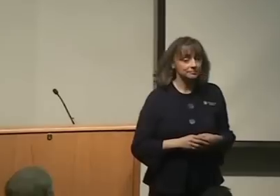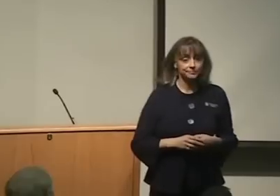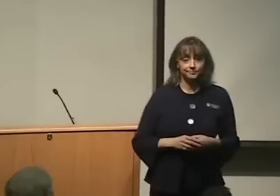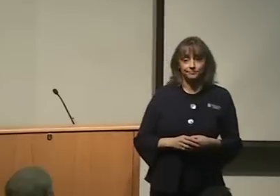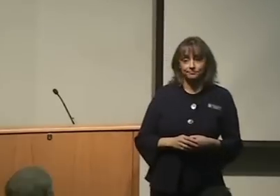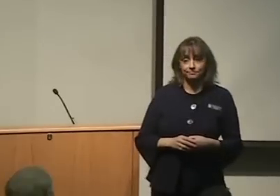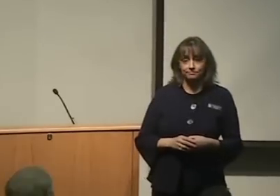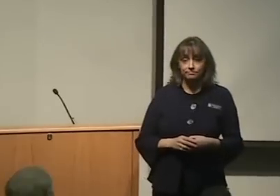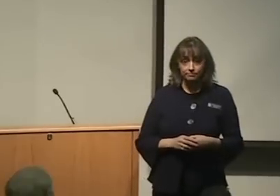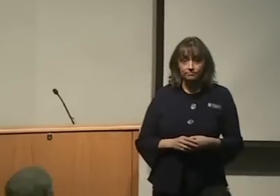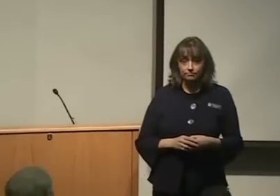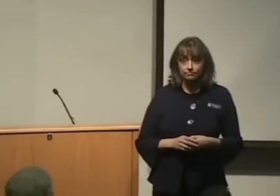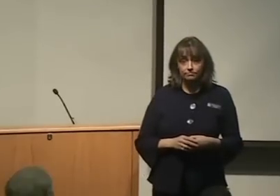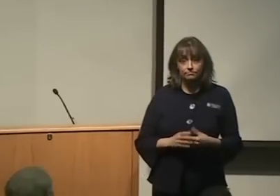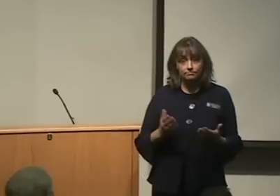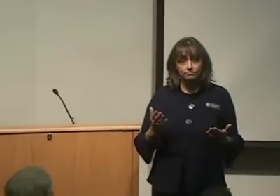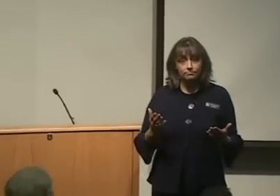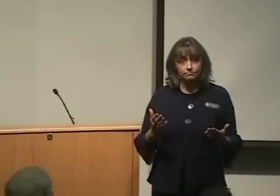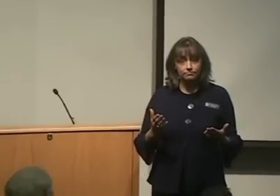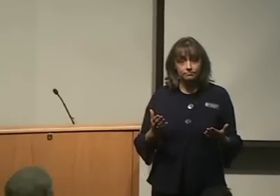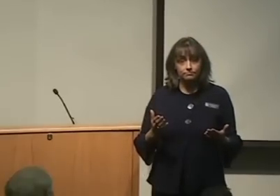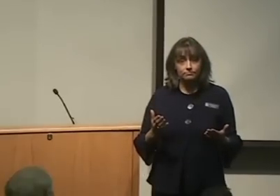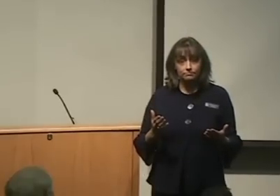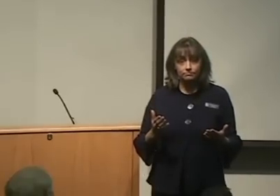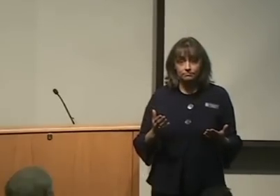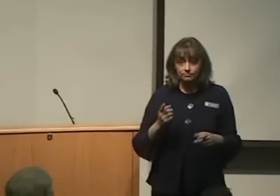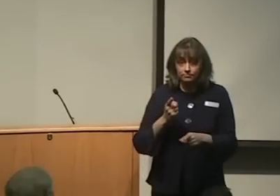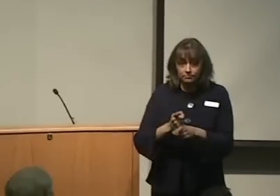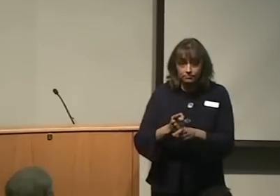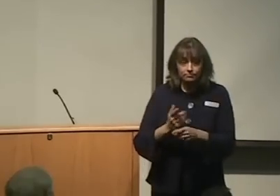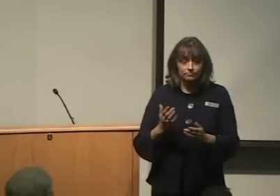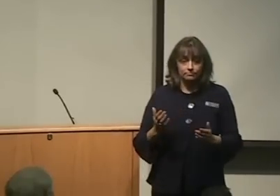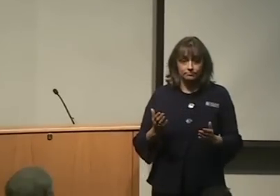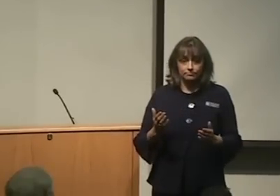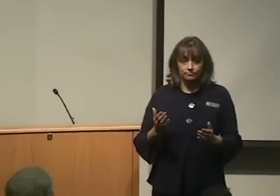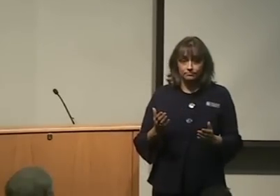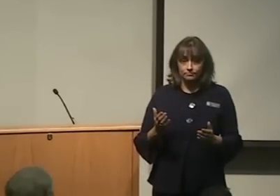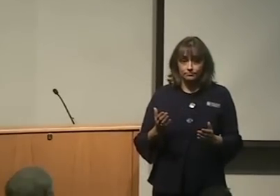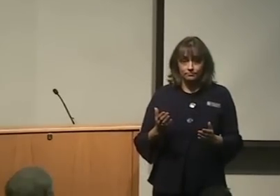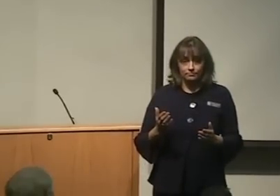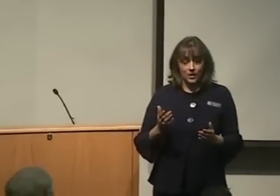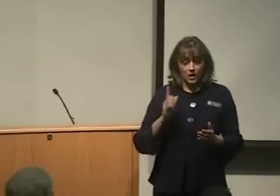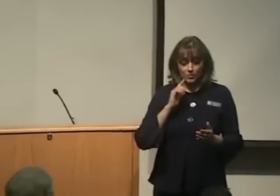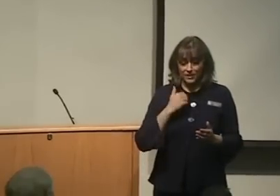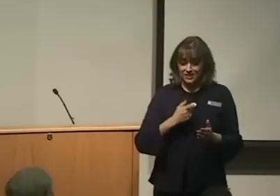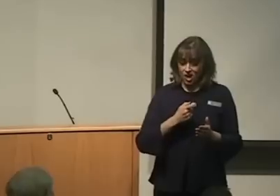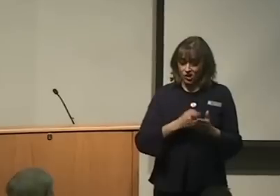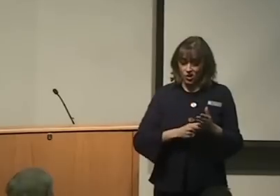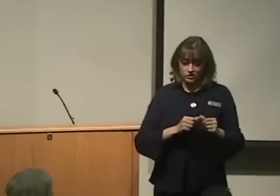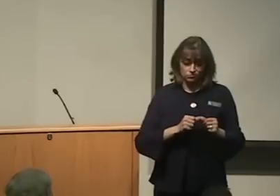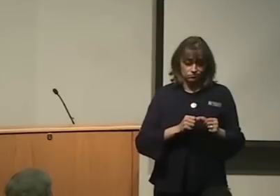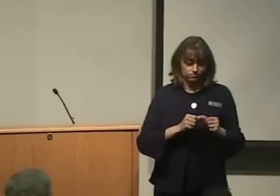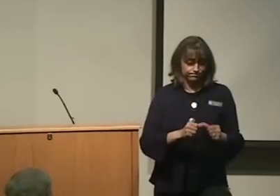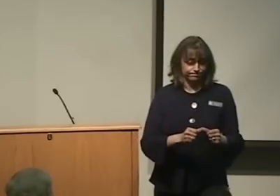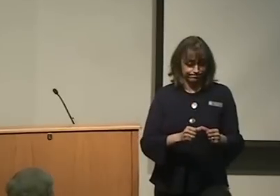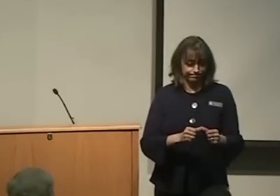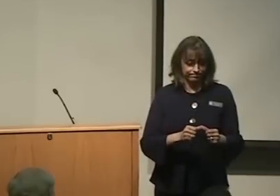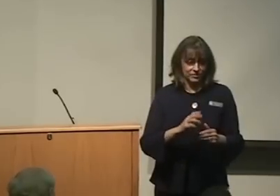Really? I mean think about it. Because we have all these sunk costs. You're in it, in the sunken chamber.